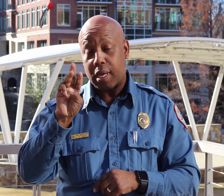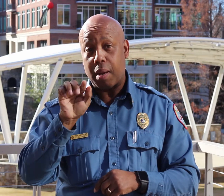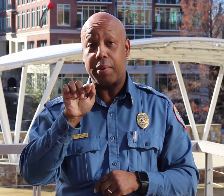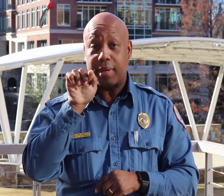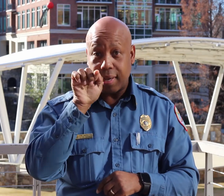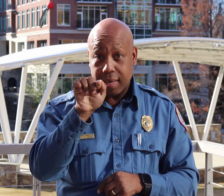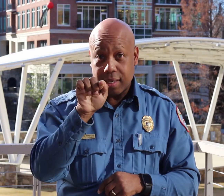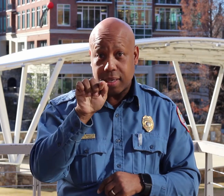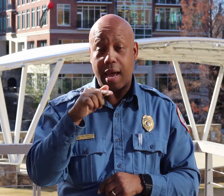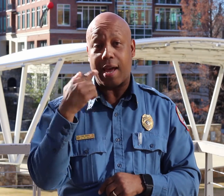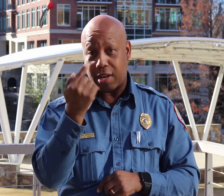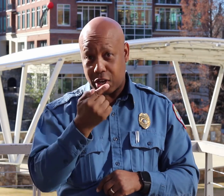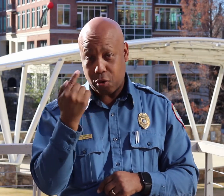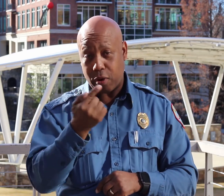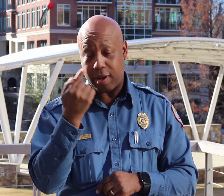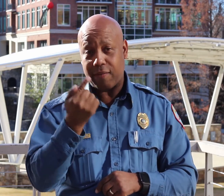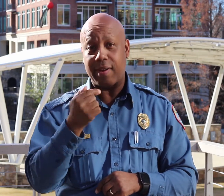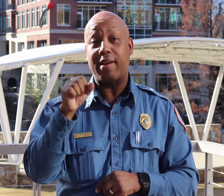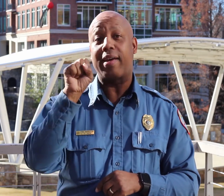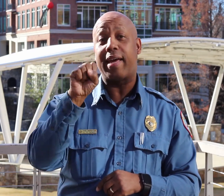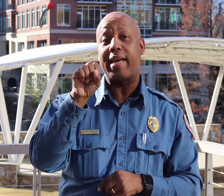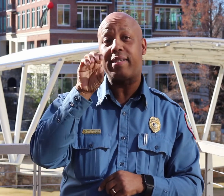www.greenvillesc.gov/ASL.